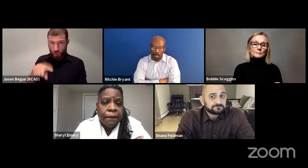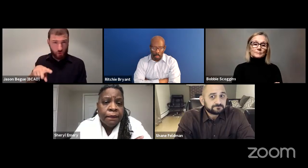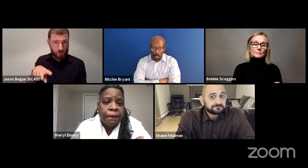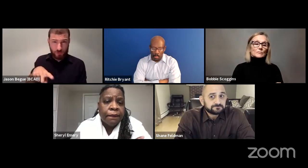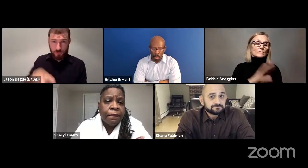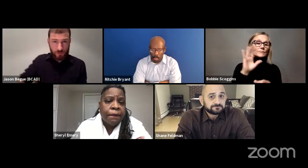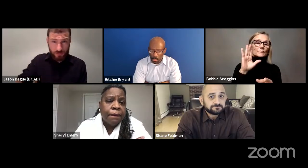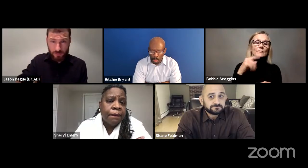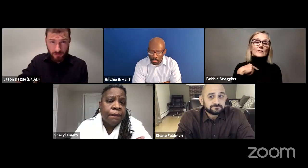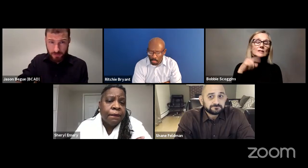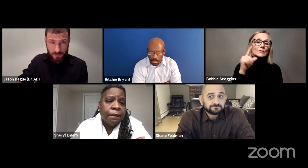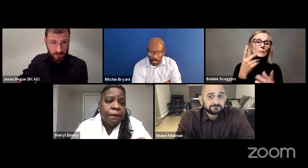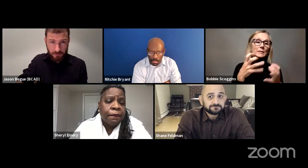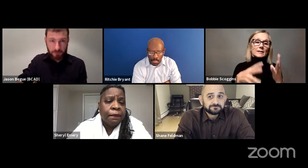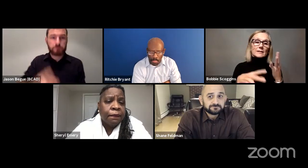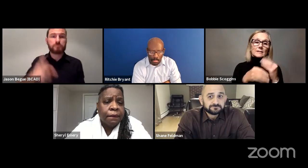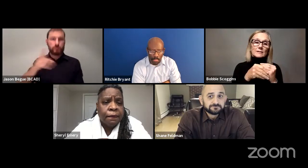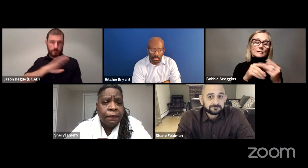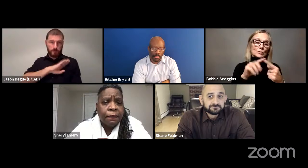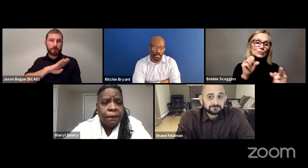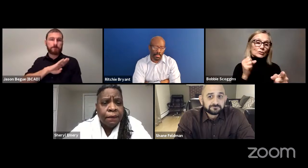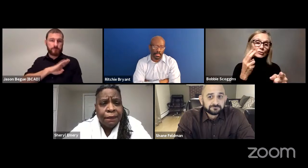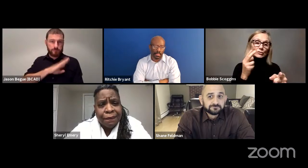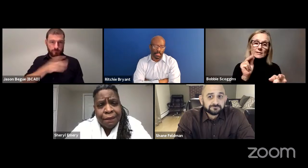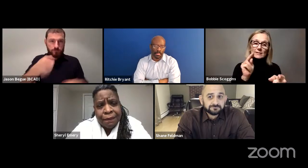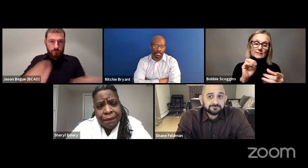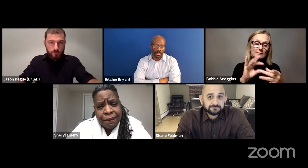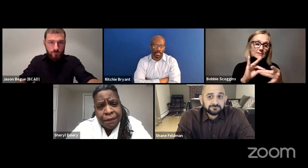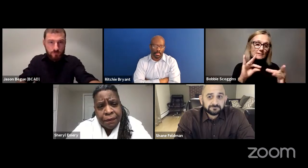about question number two before we move on? Bobbie, please.